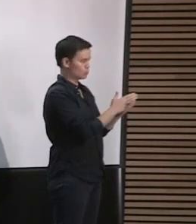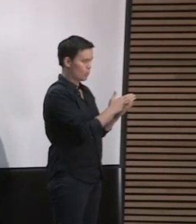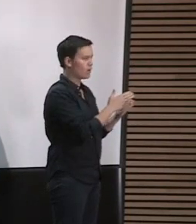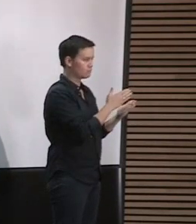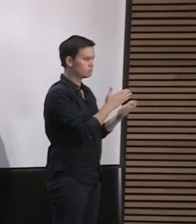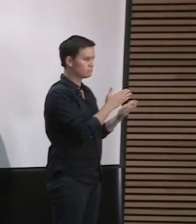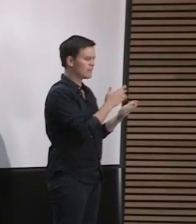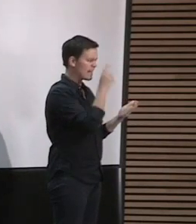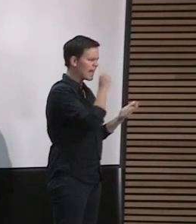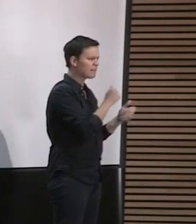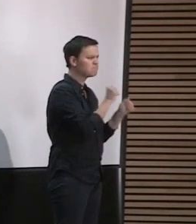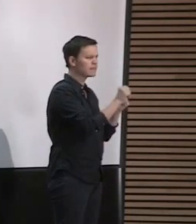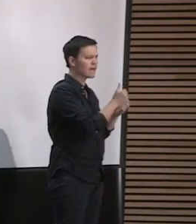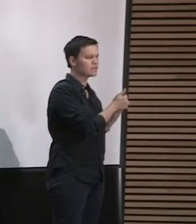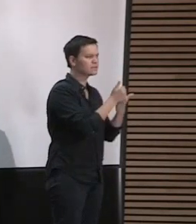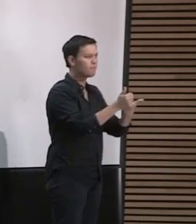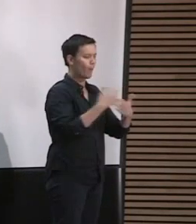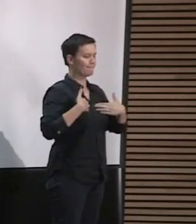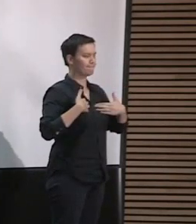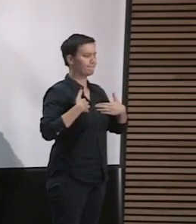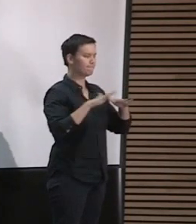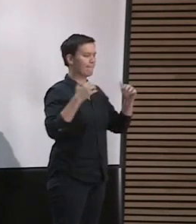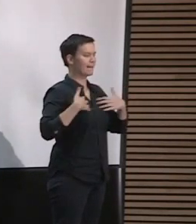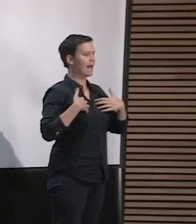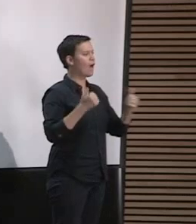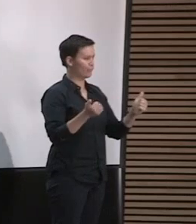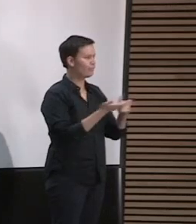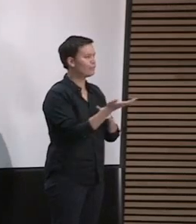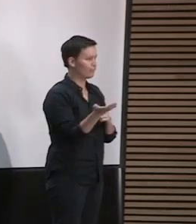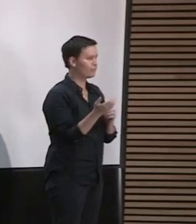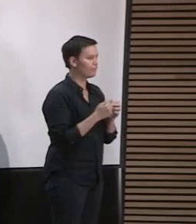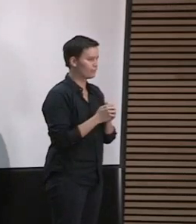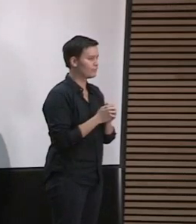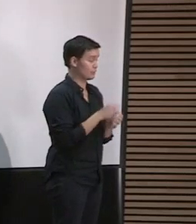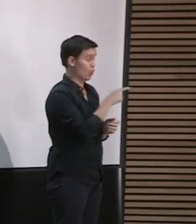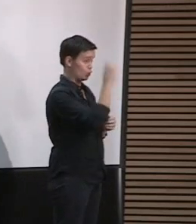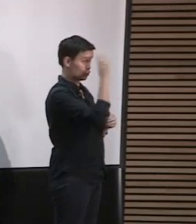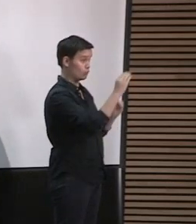presence will add to the expertise and ensure we are providing the public health